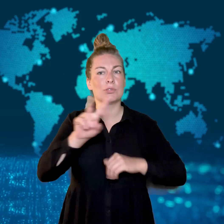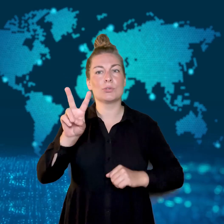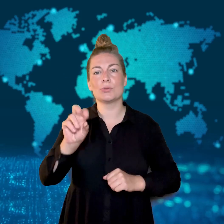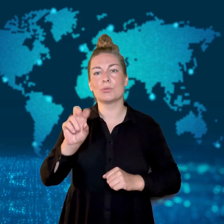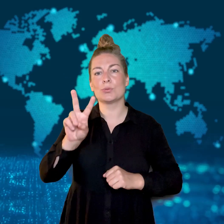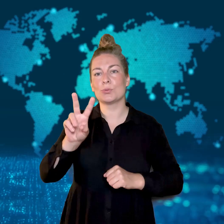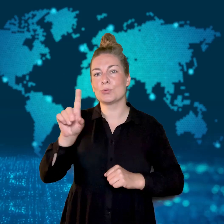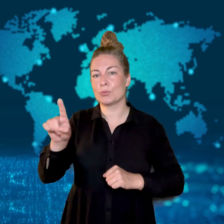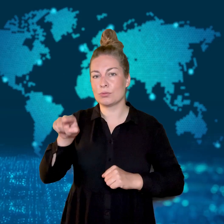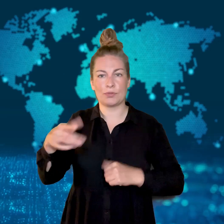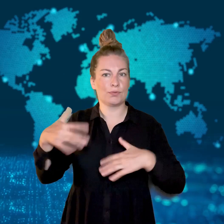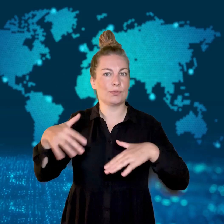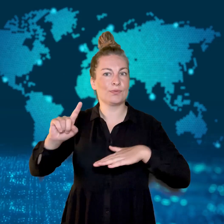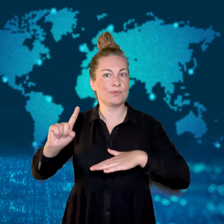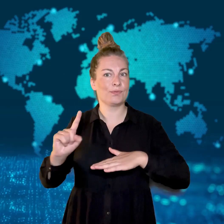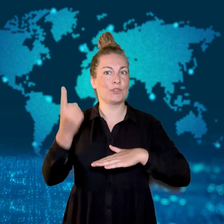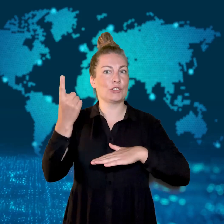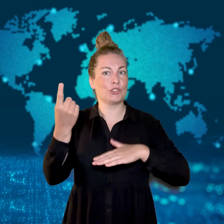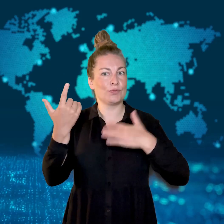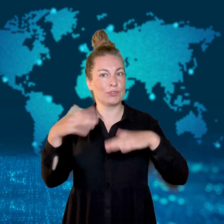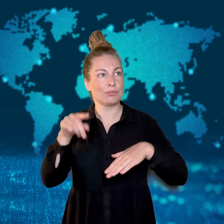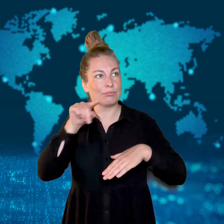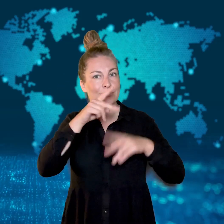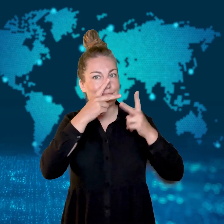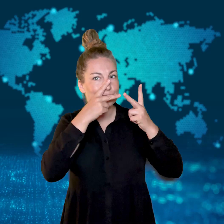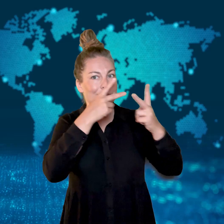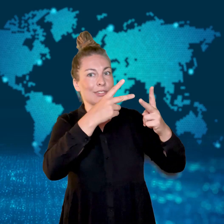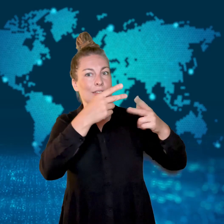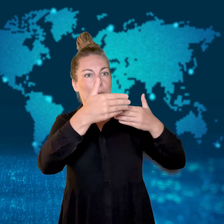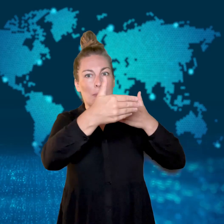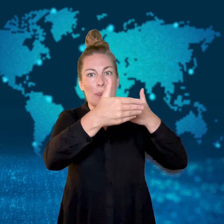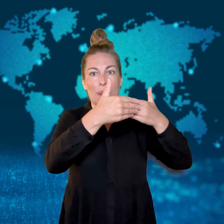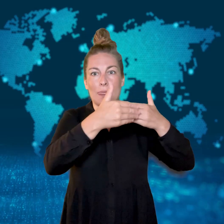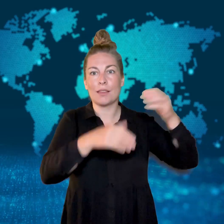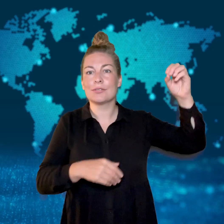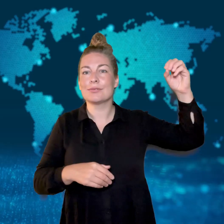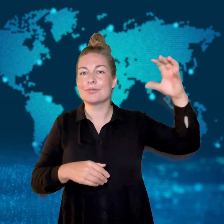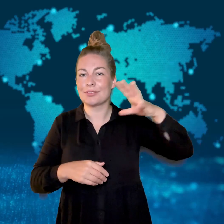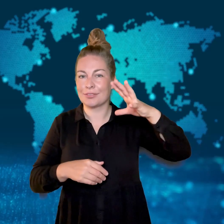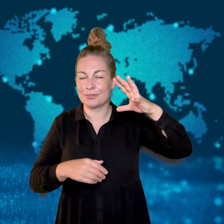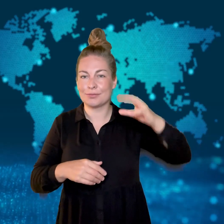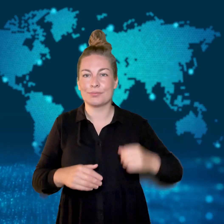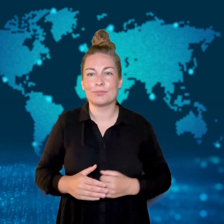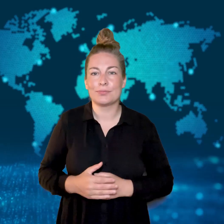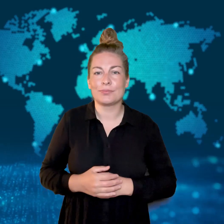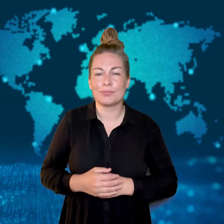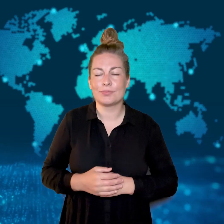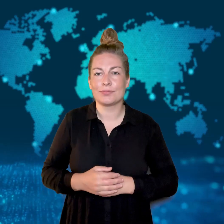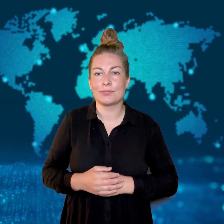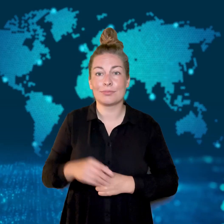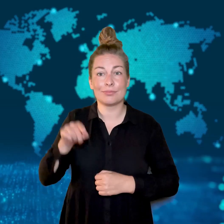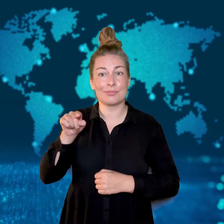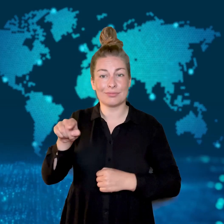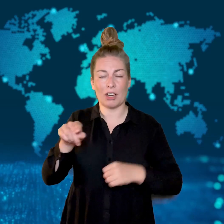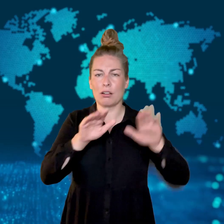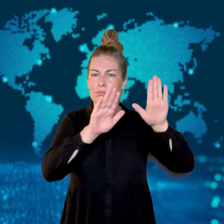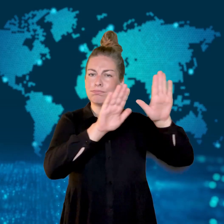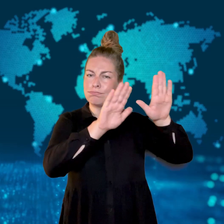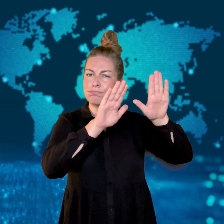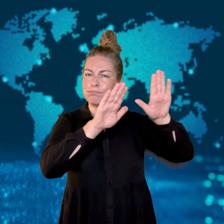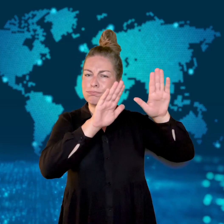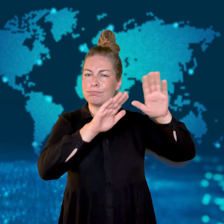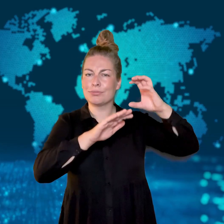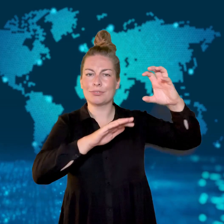That probe was launched in 2021 and was the first craft to "touch" the sun.